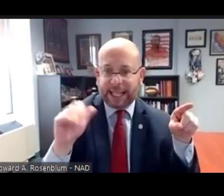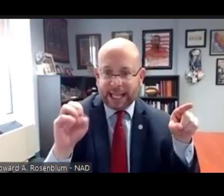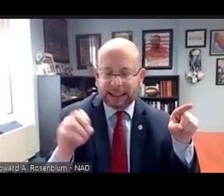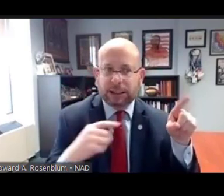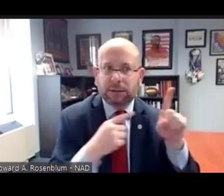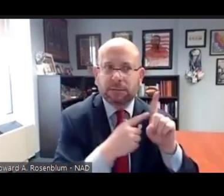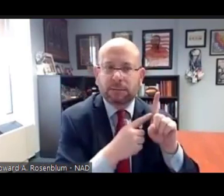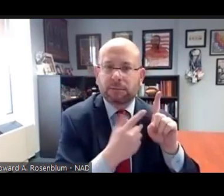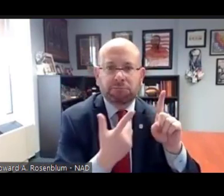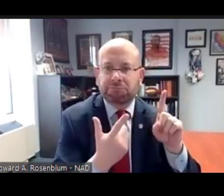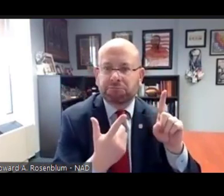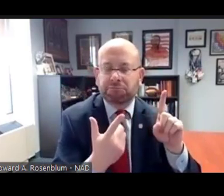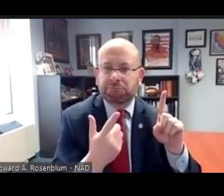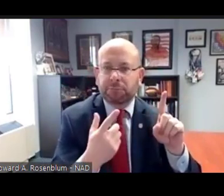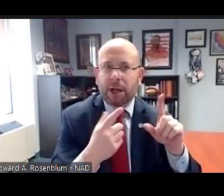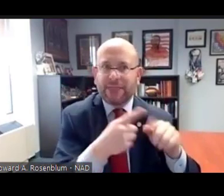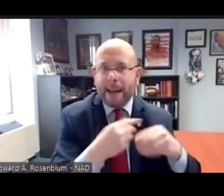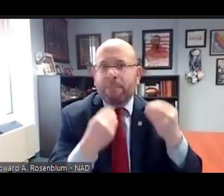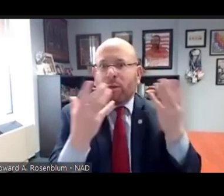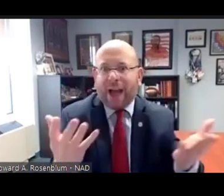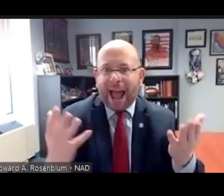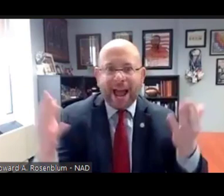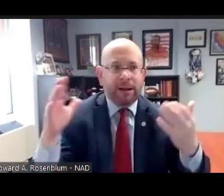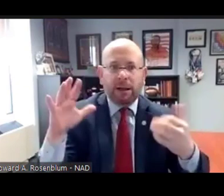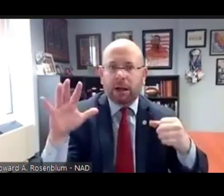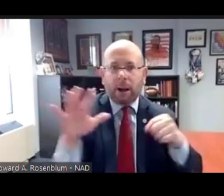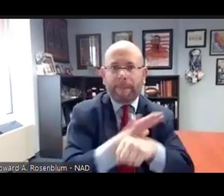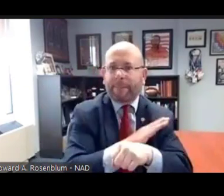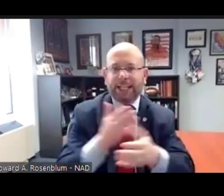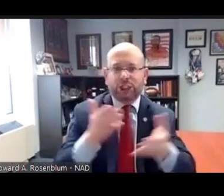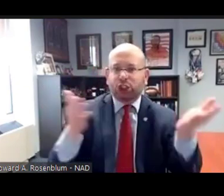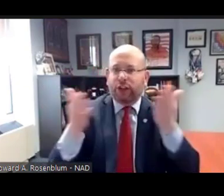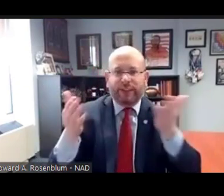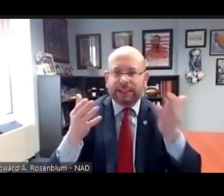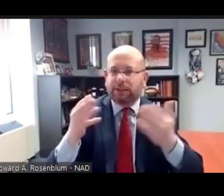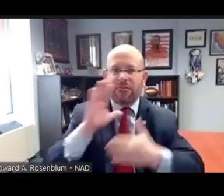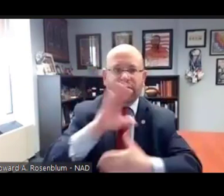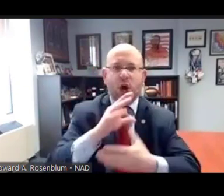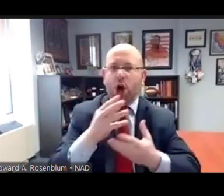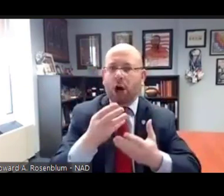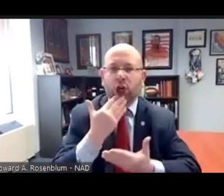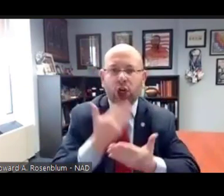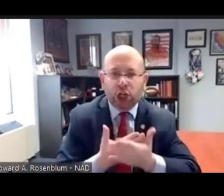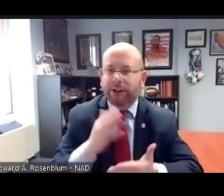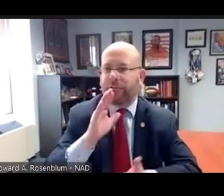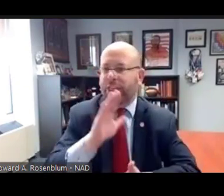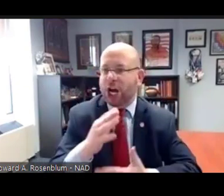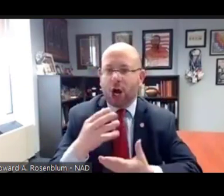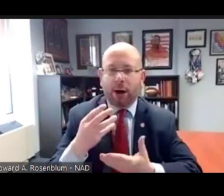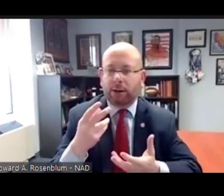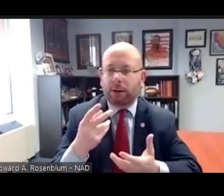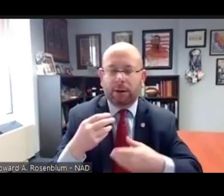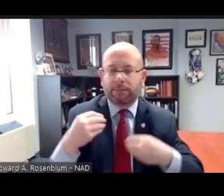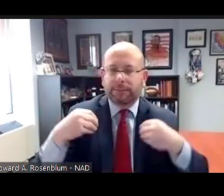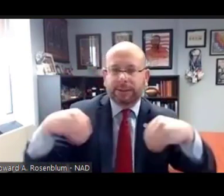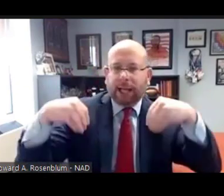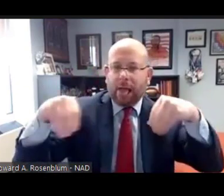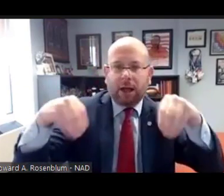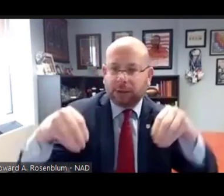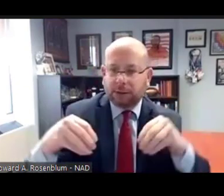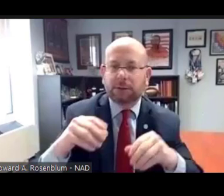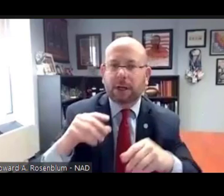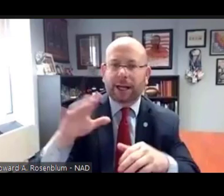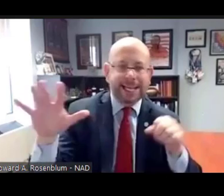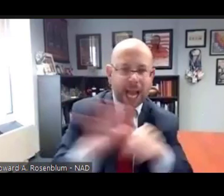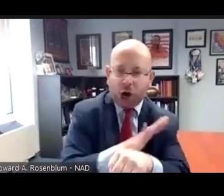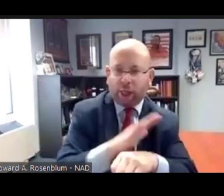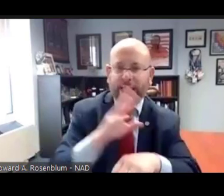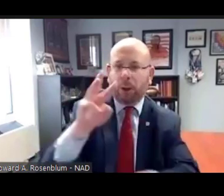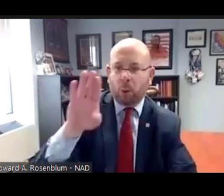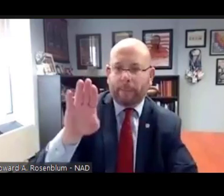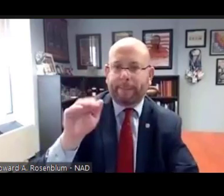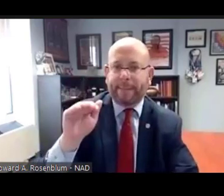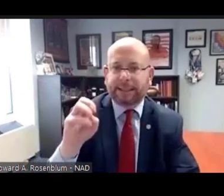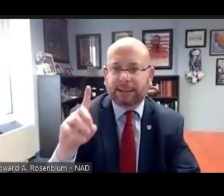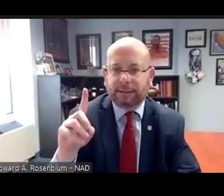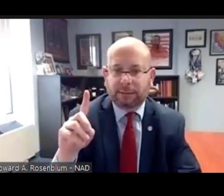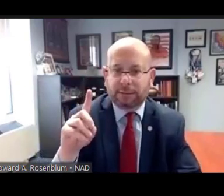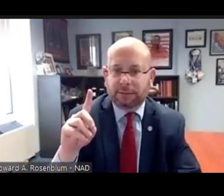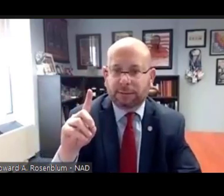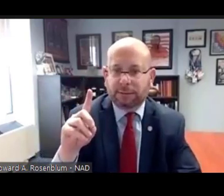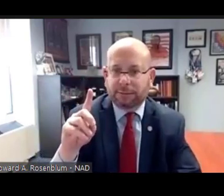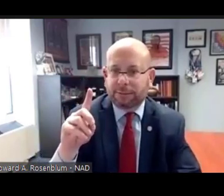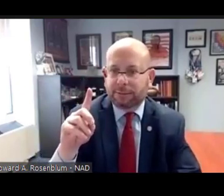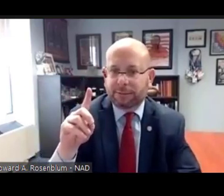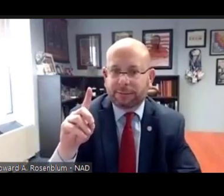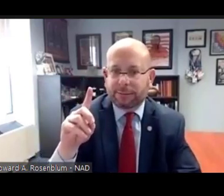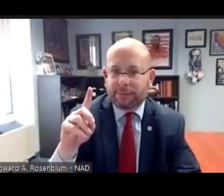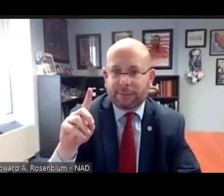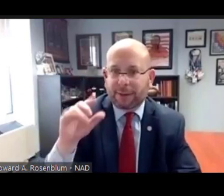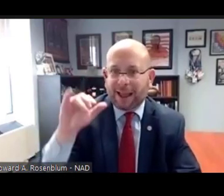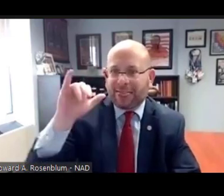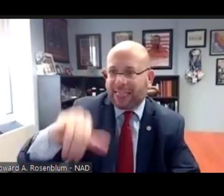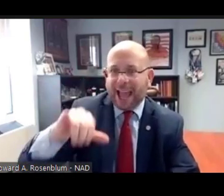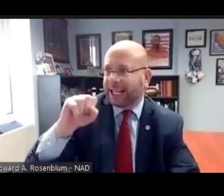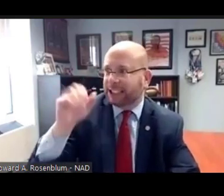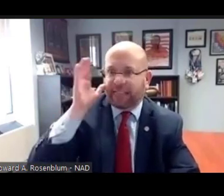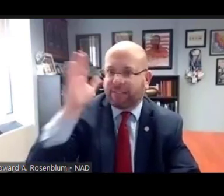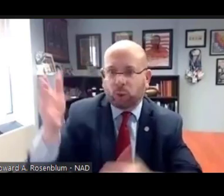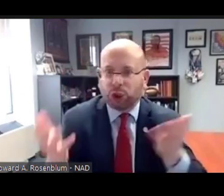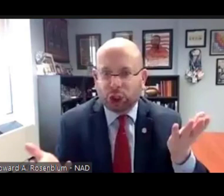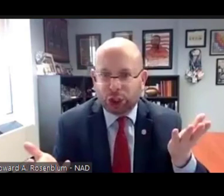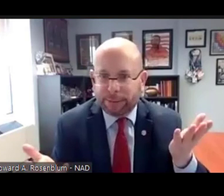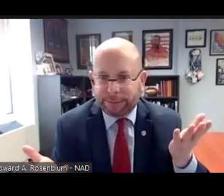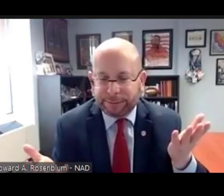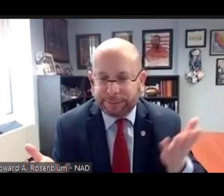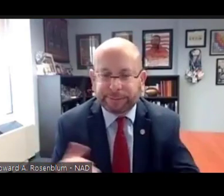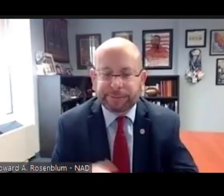And our Netflix case, they provided a suite of services, goods, services and sales entirely web-based.